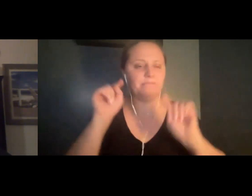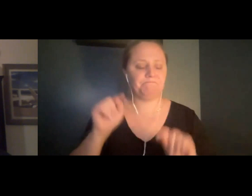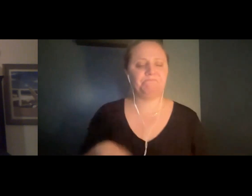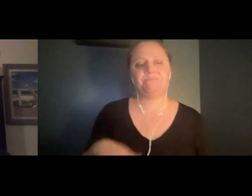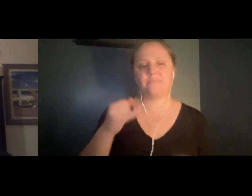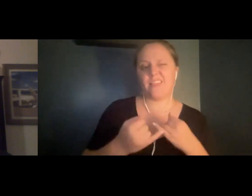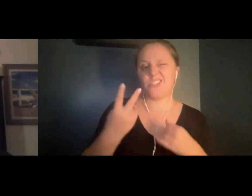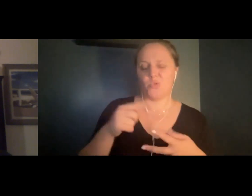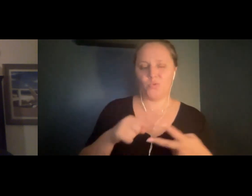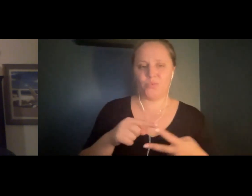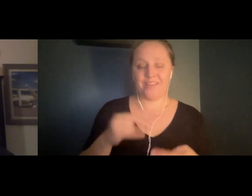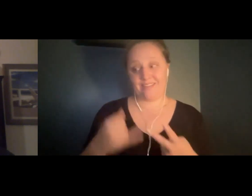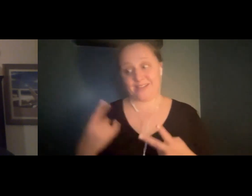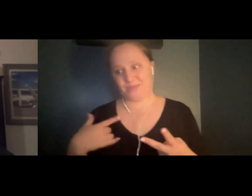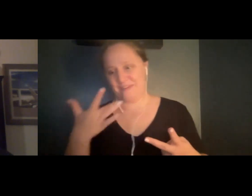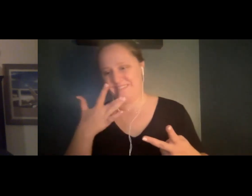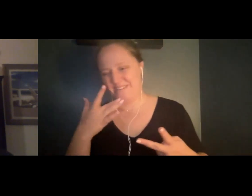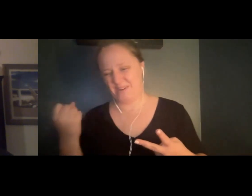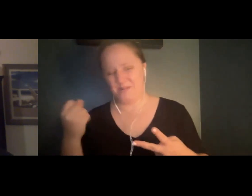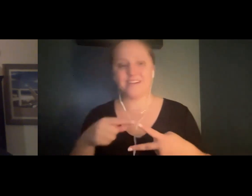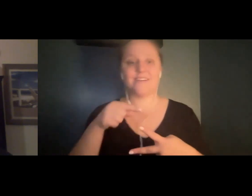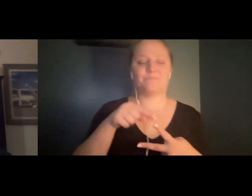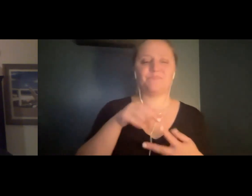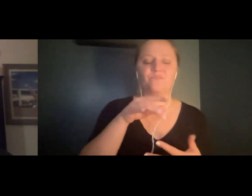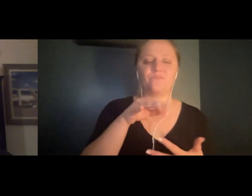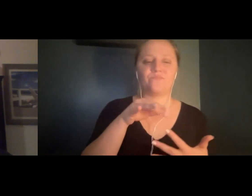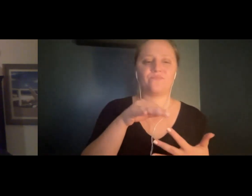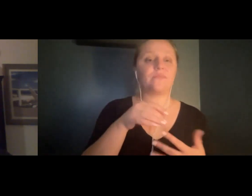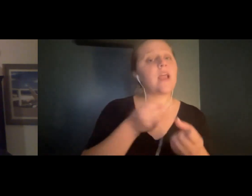last one's my favorite but the second to last one was advocate proactively. So,